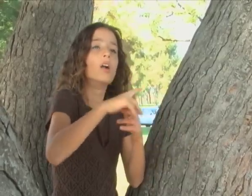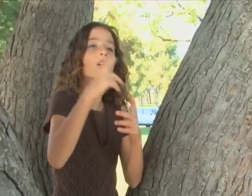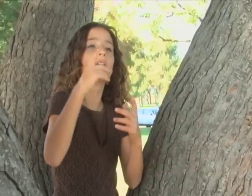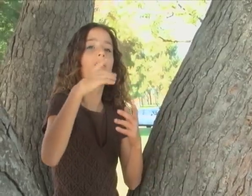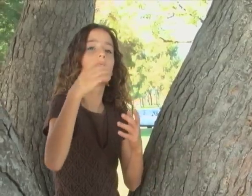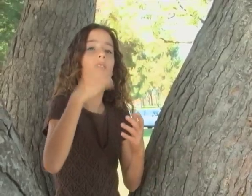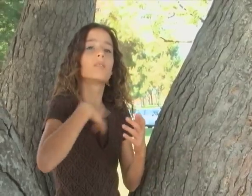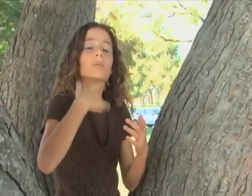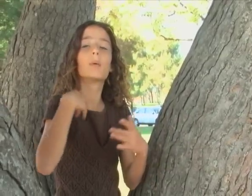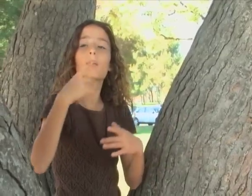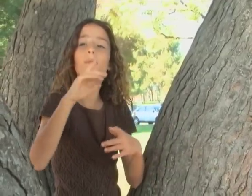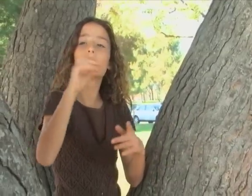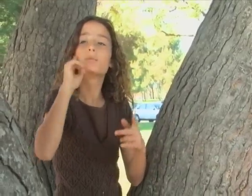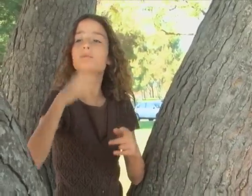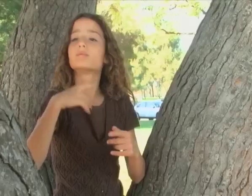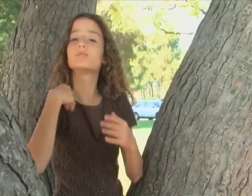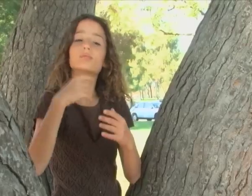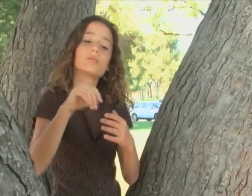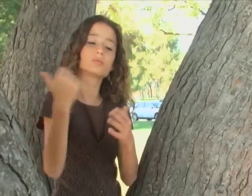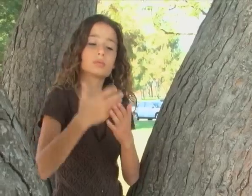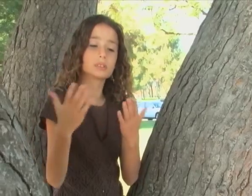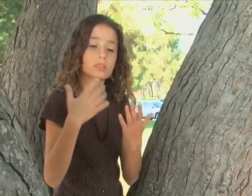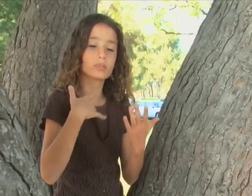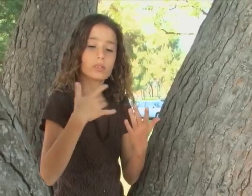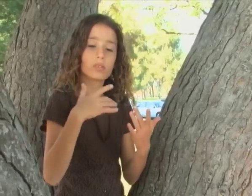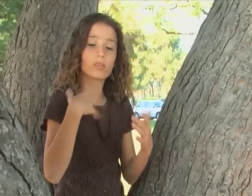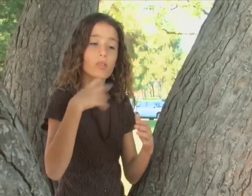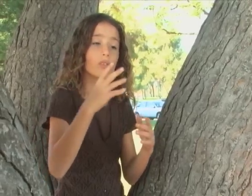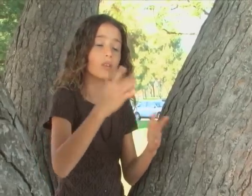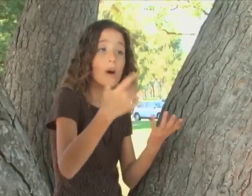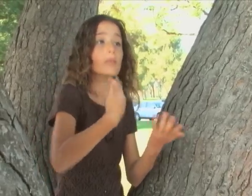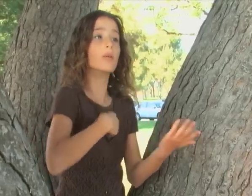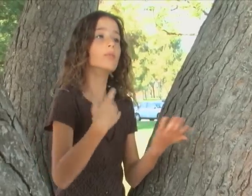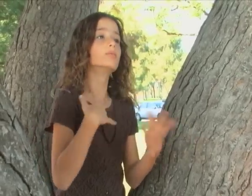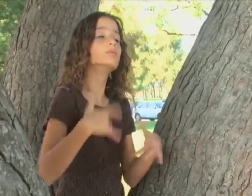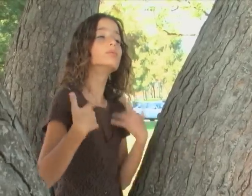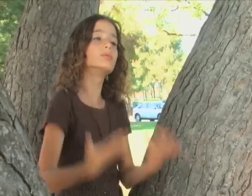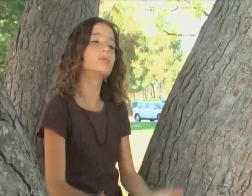IT'S BETTER TO FOCUS ON OTHER THINGS, AND EVERYTHING WILL BE FINE.